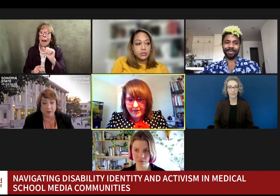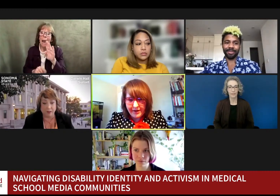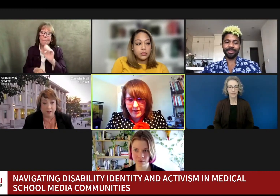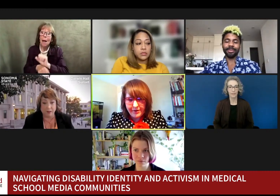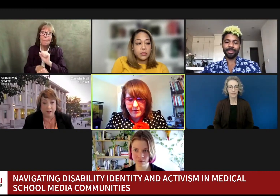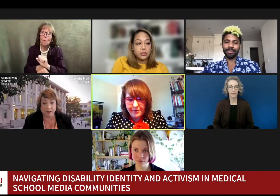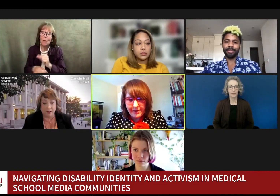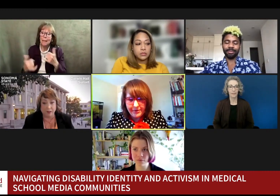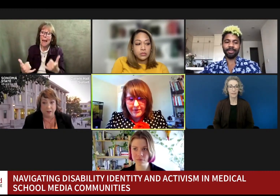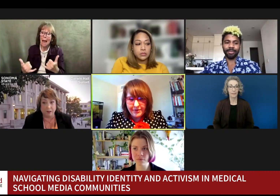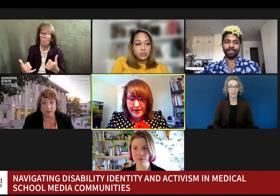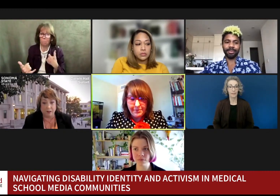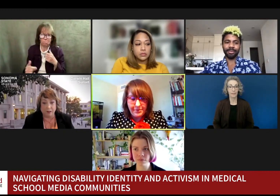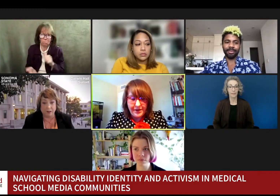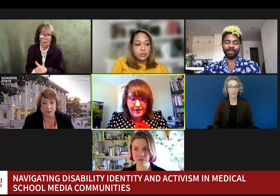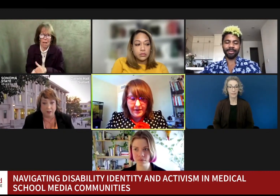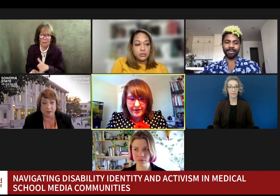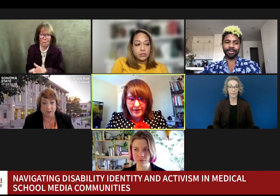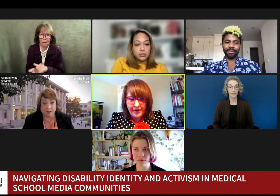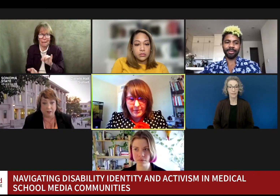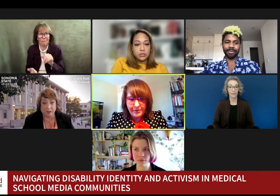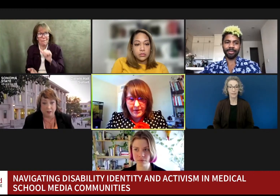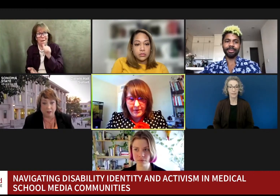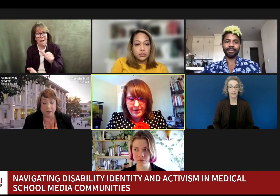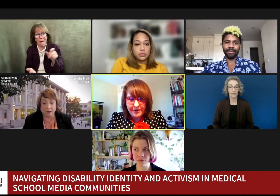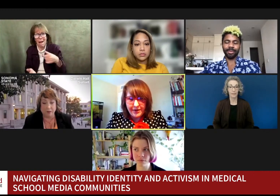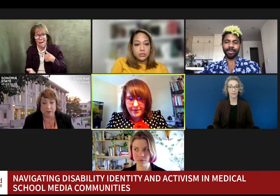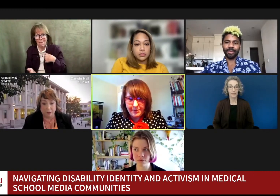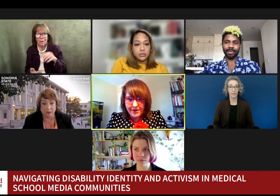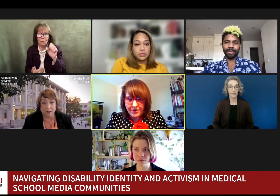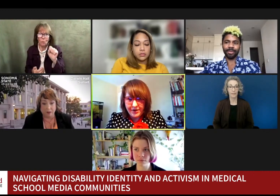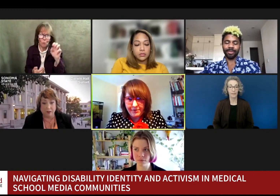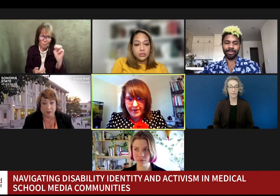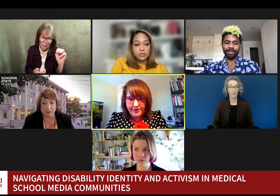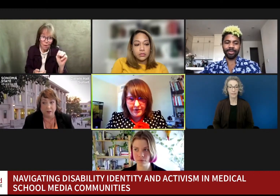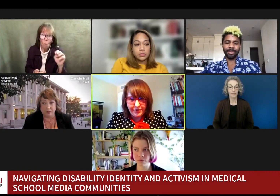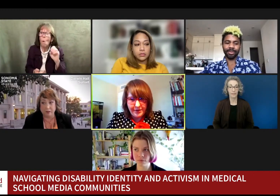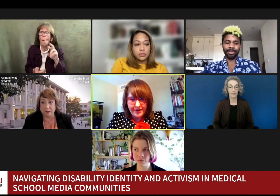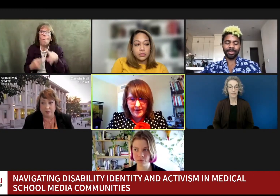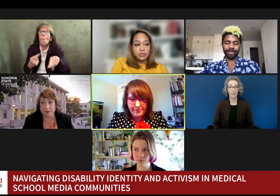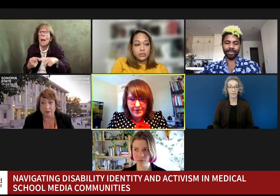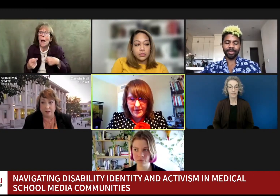And I wouldn't have been able to escape a pretty toxic lab when I started my PhD without social media.